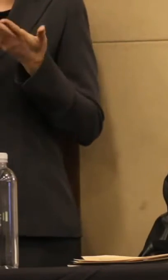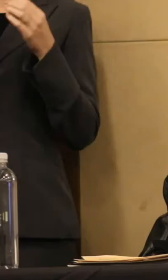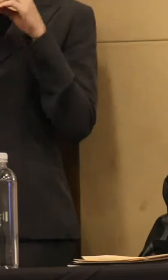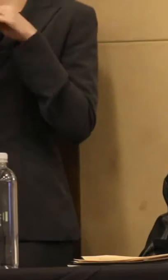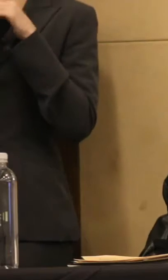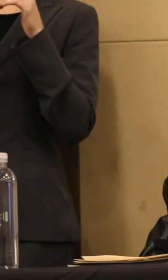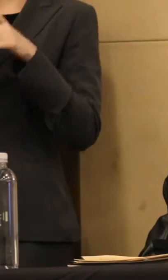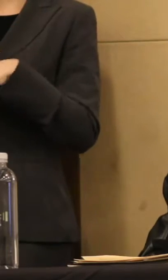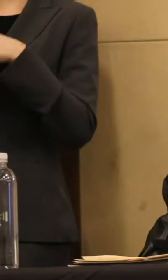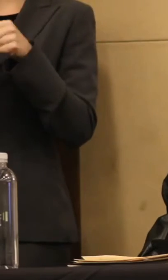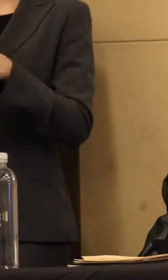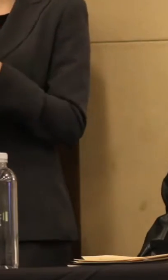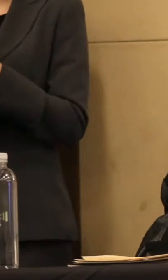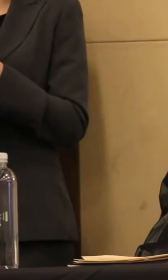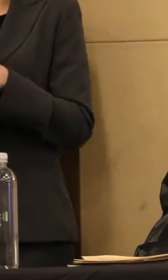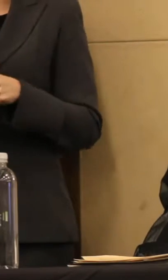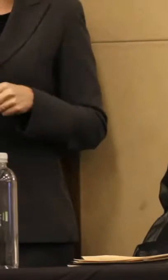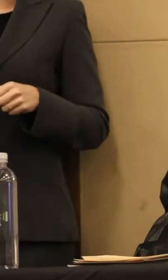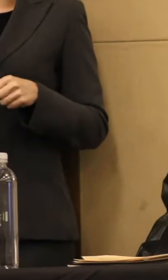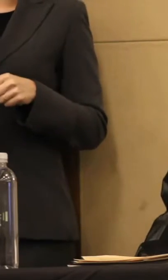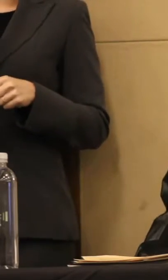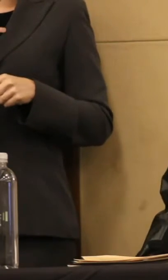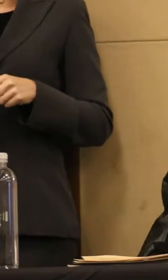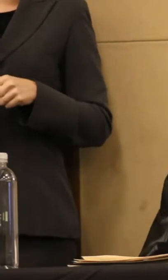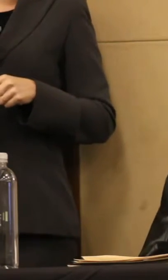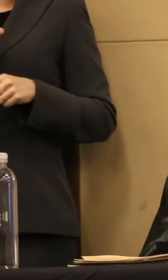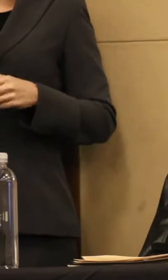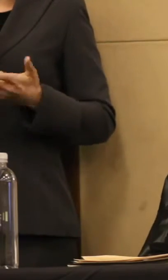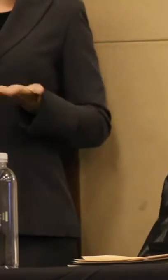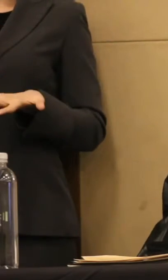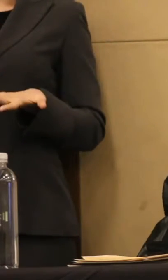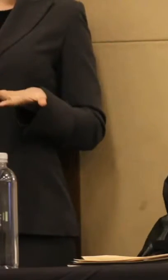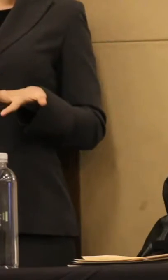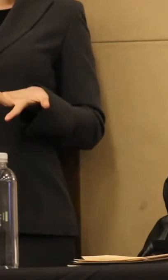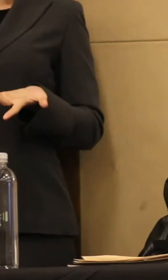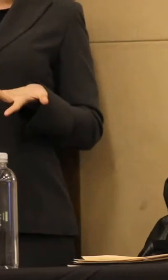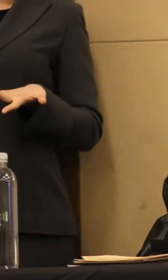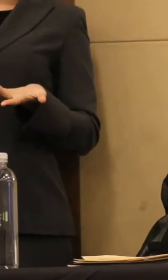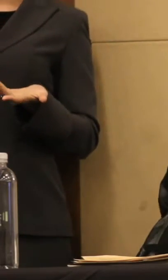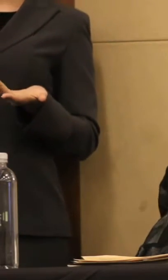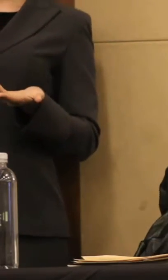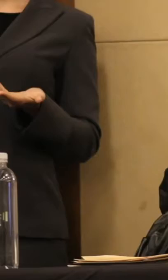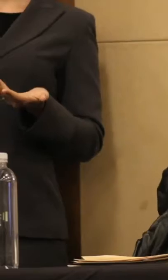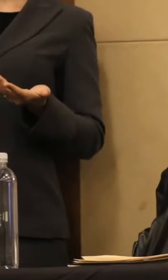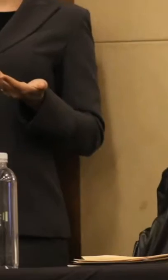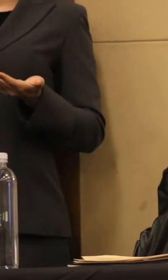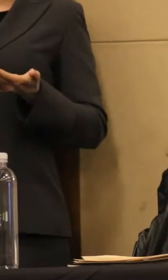I think that should give me some kind of you know cred in the entertainment and acting